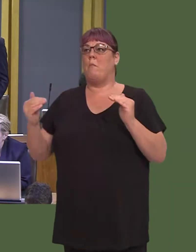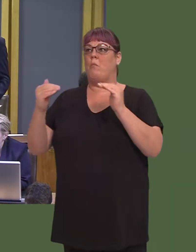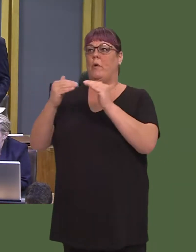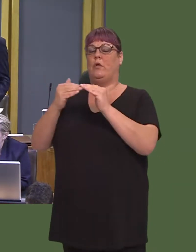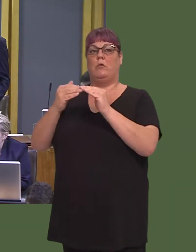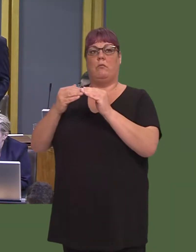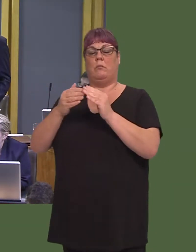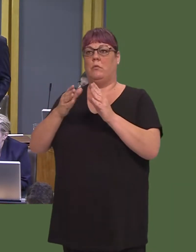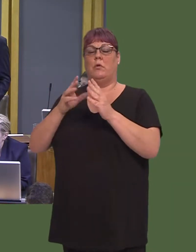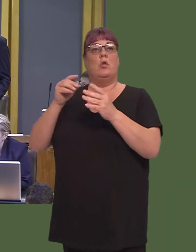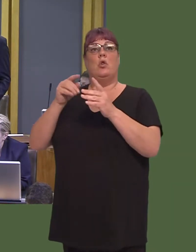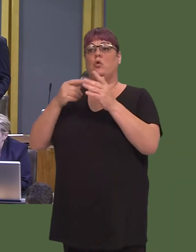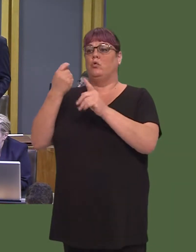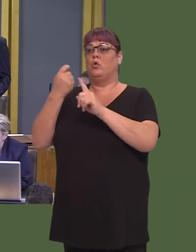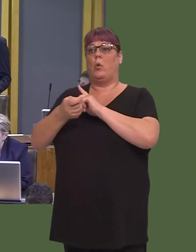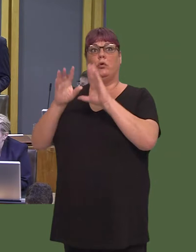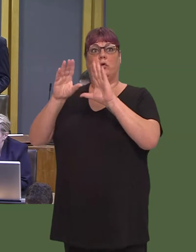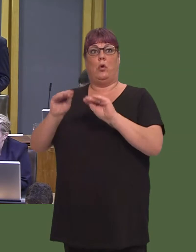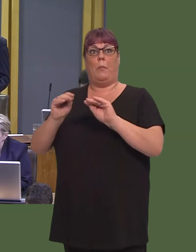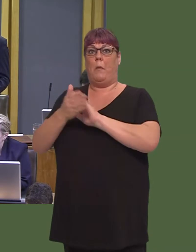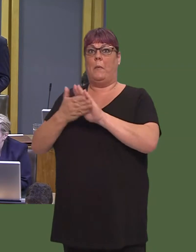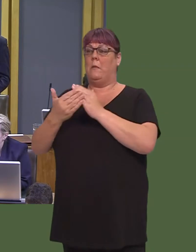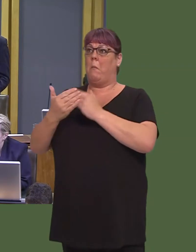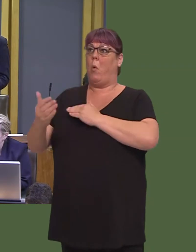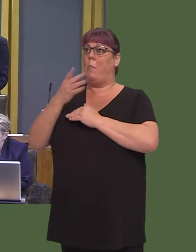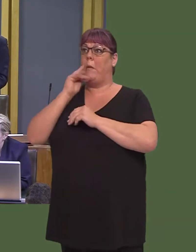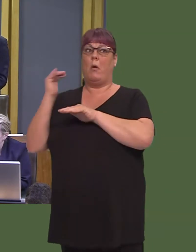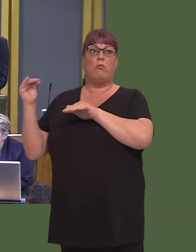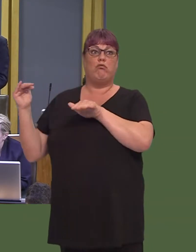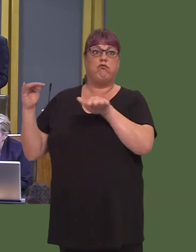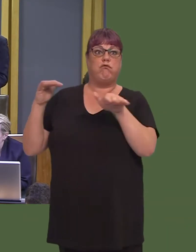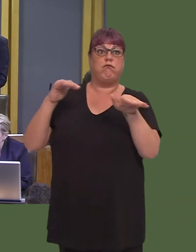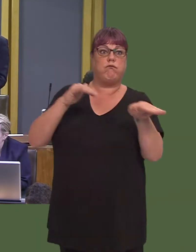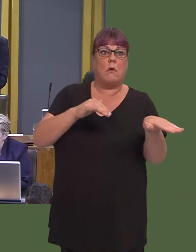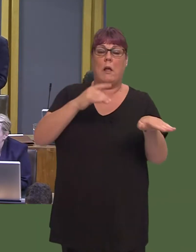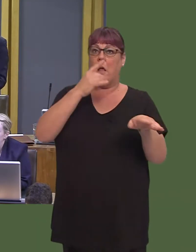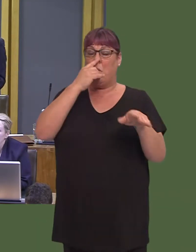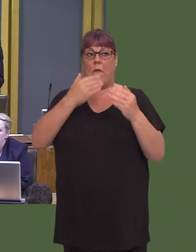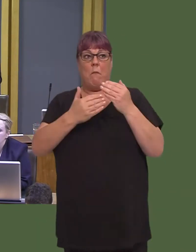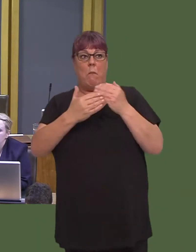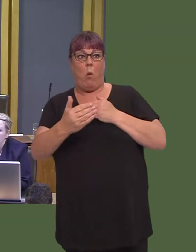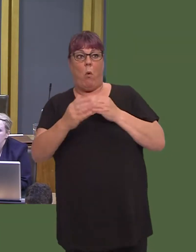powered by renewable energy. That is a matter of great regret to me, and it's hugely important